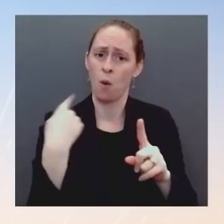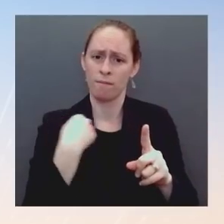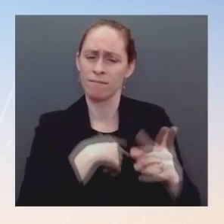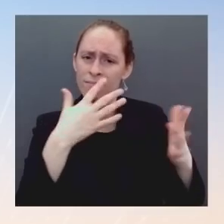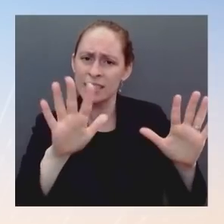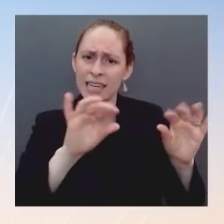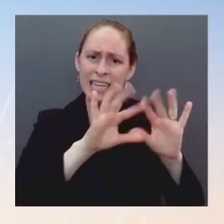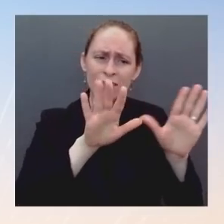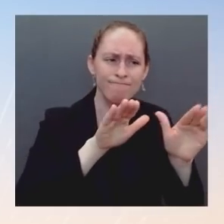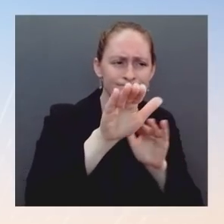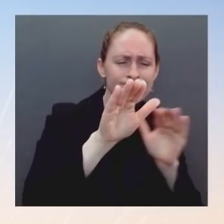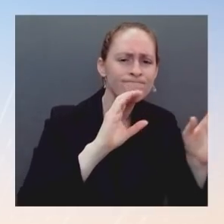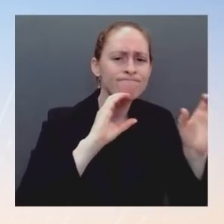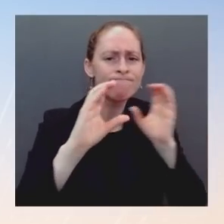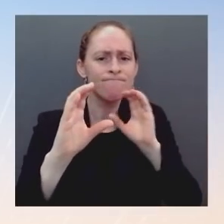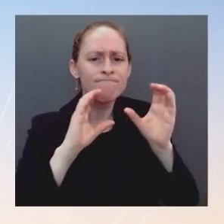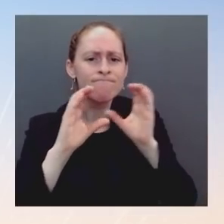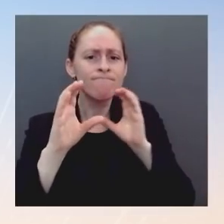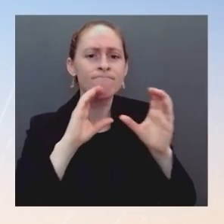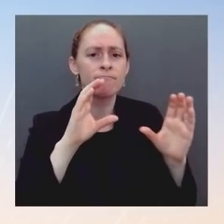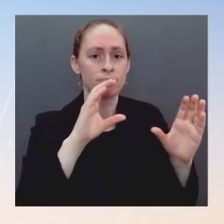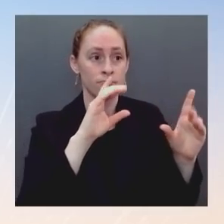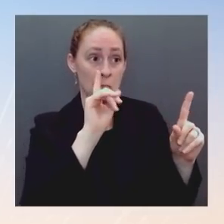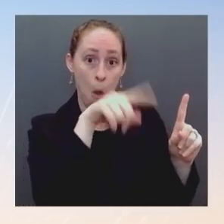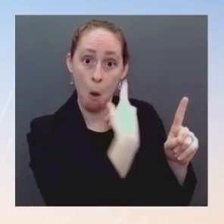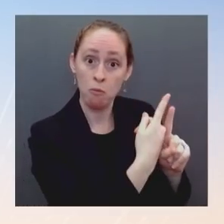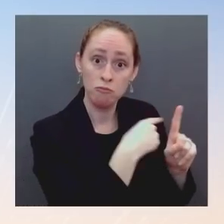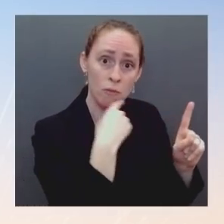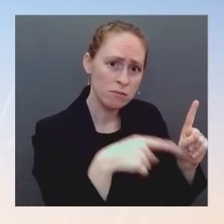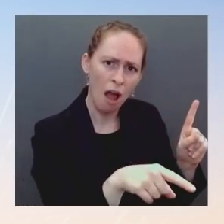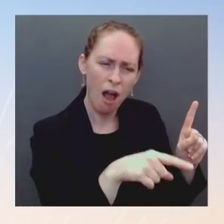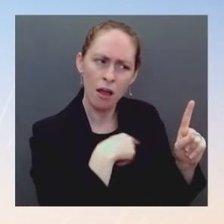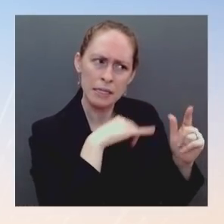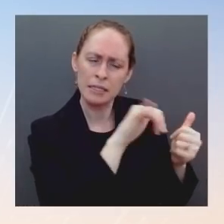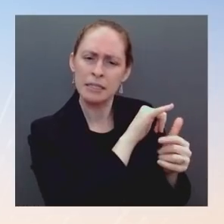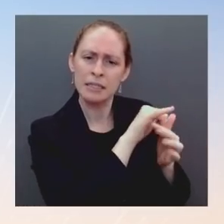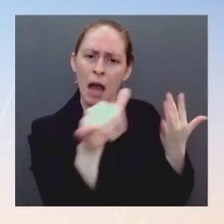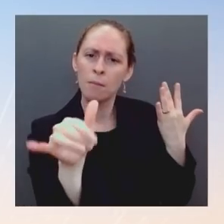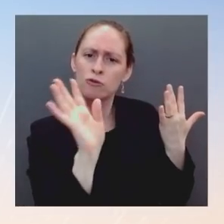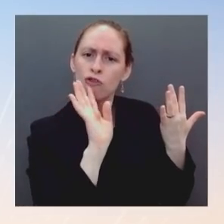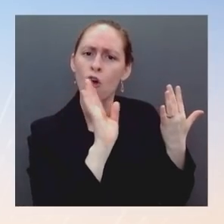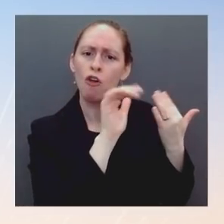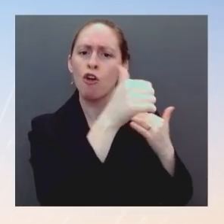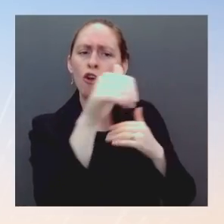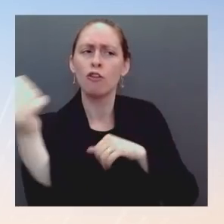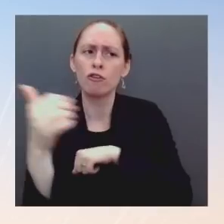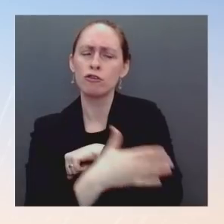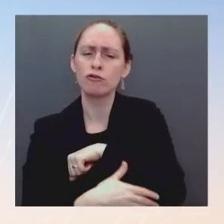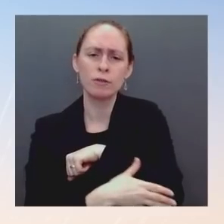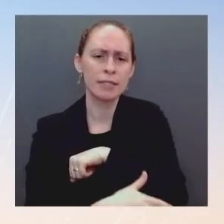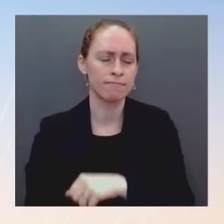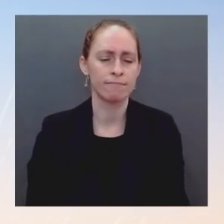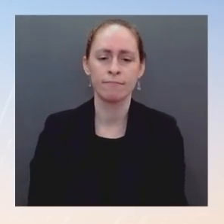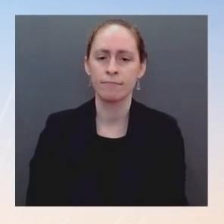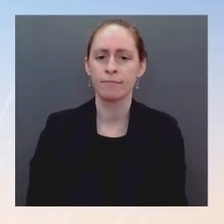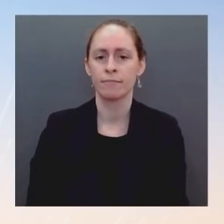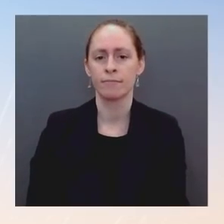If you look at what President Putin's stated objectives are -- or his spokespeople, I guess I should say -- he wants to divide the West.